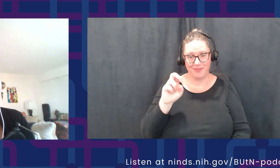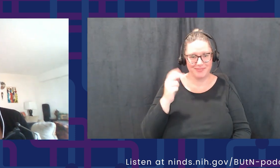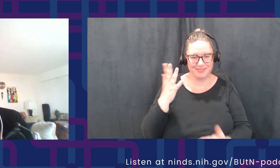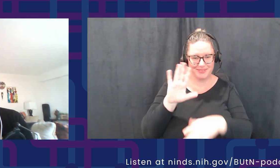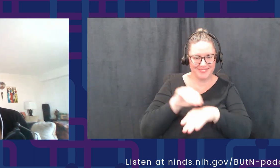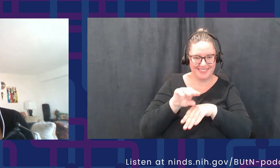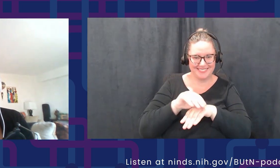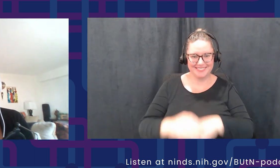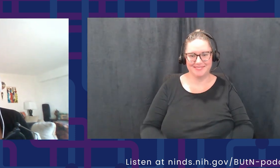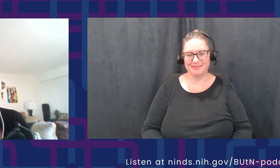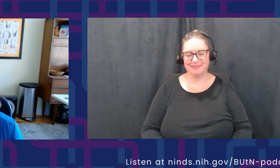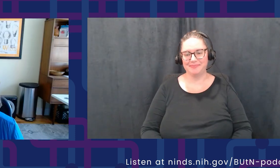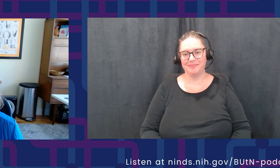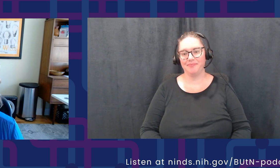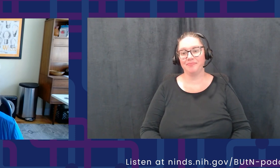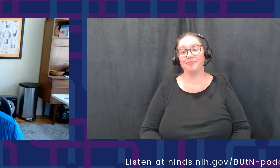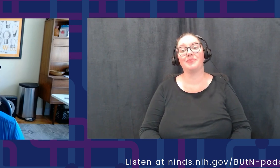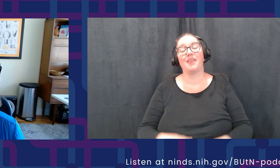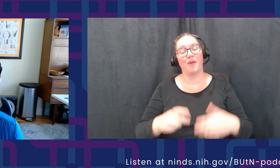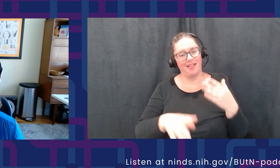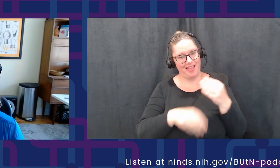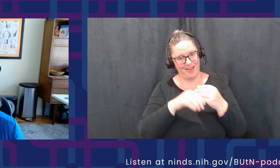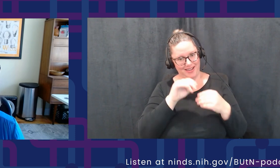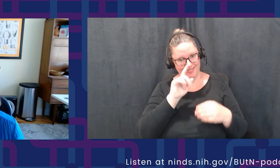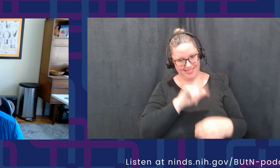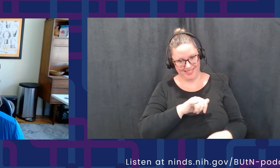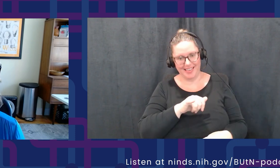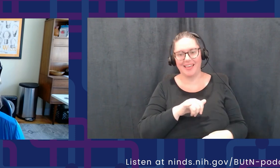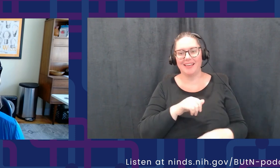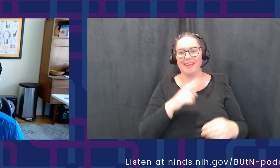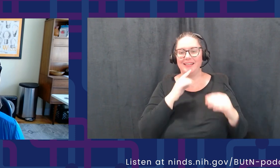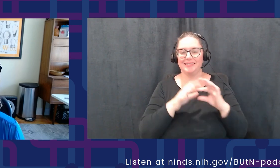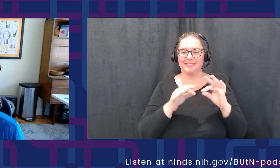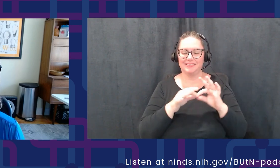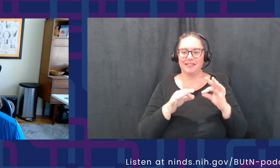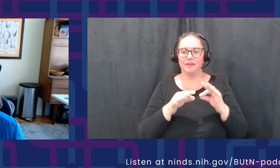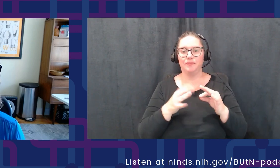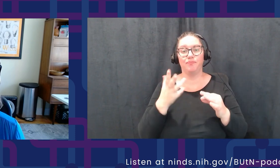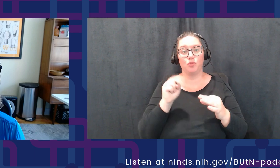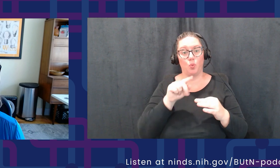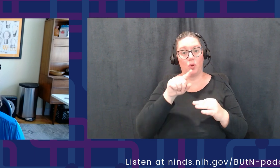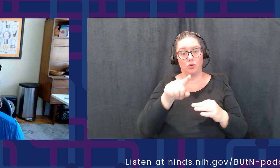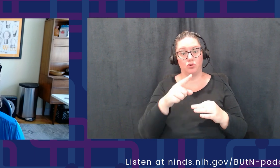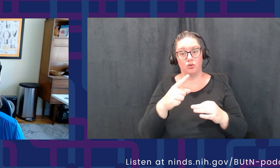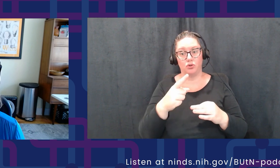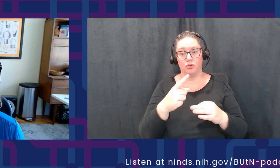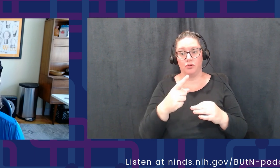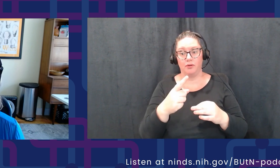What's your advice? Lauren Ullrich: I'll build on that and say when you're asking for,